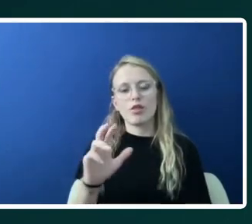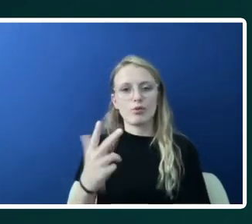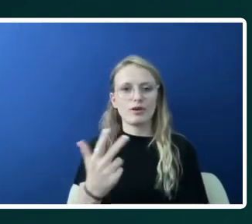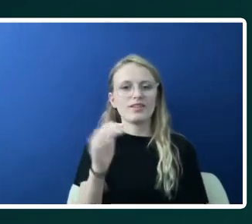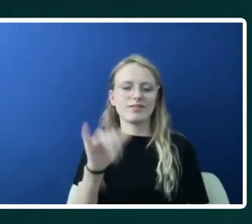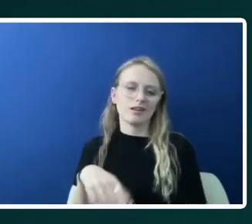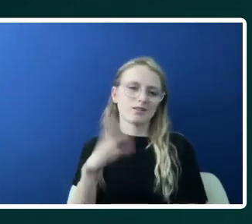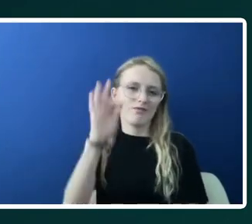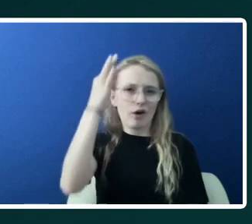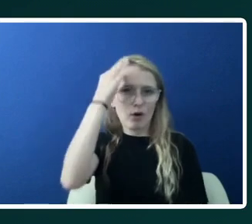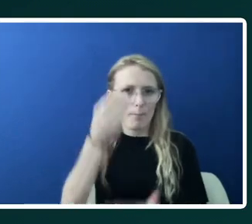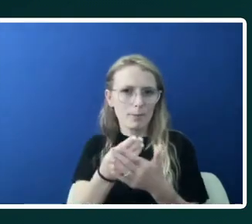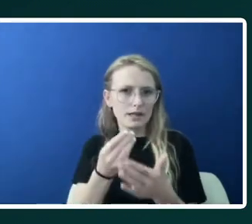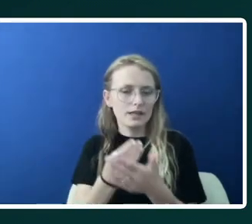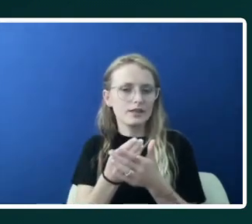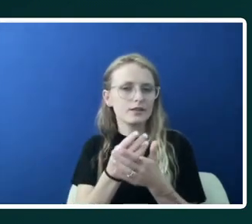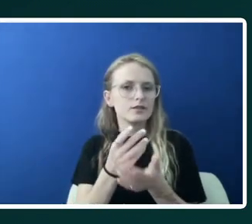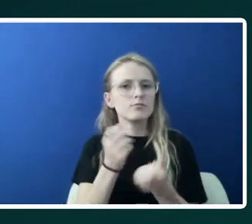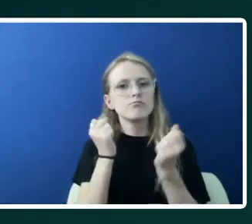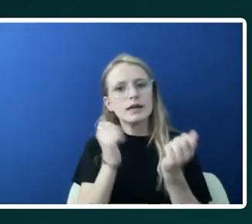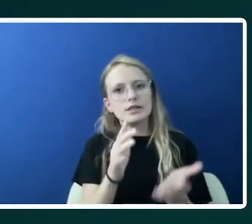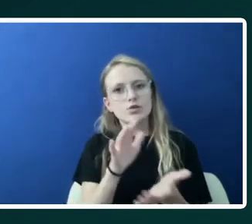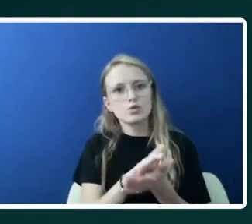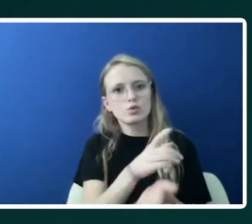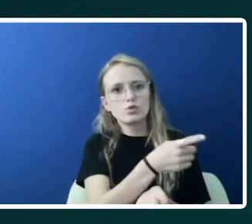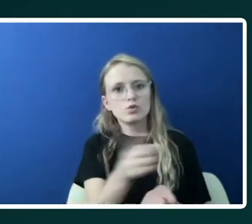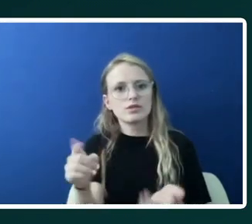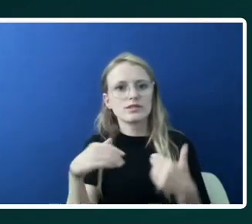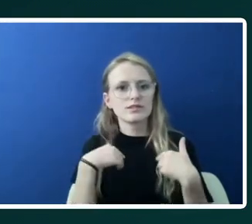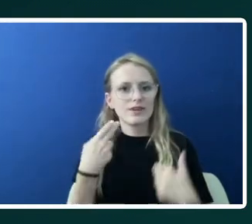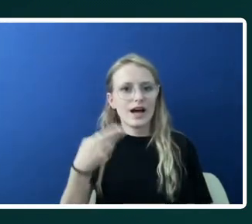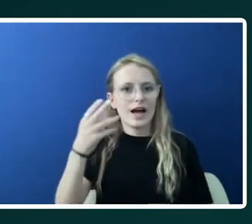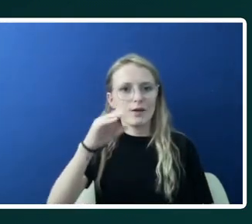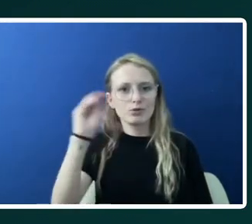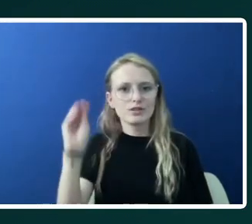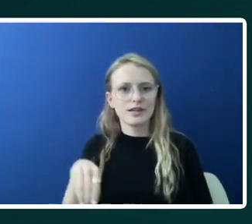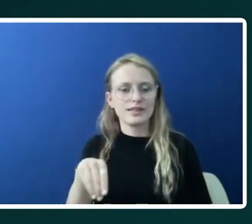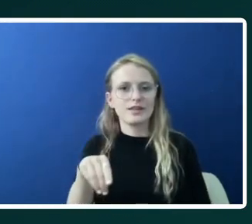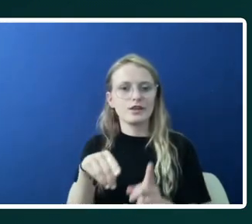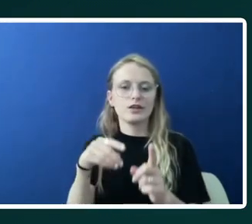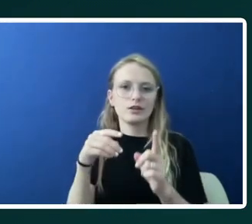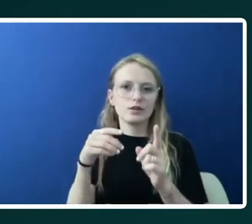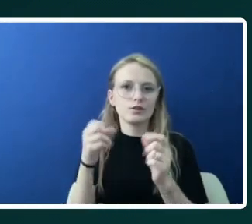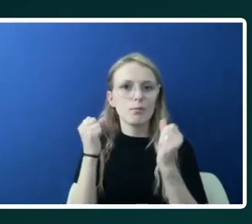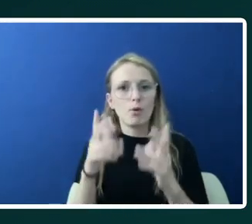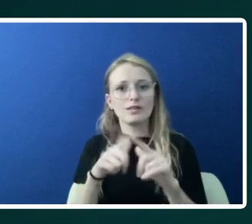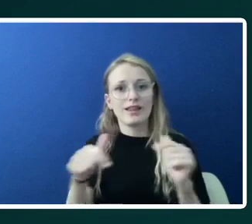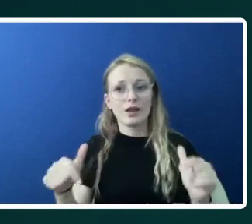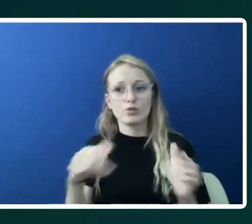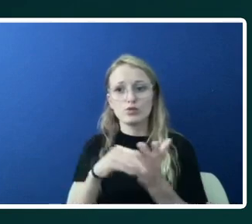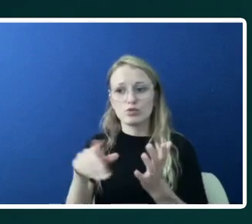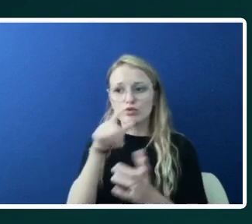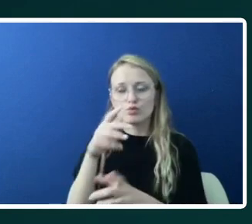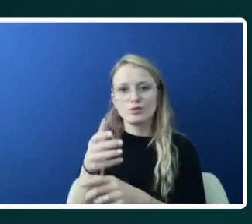schools with high percentages of multilingual students who also receive Title I funding.